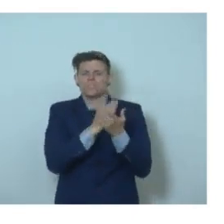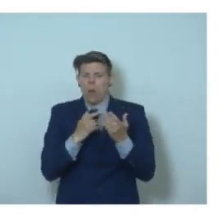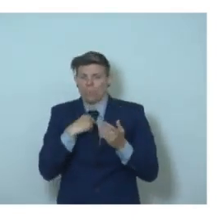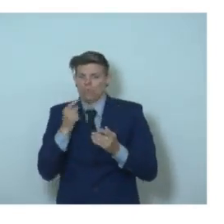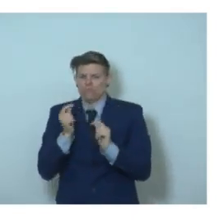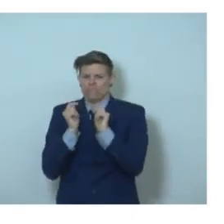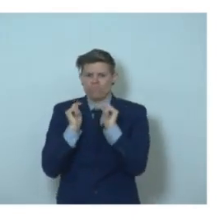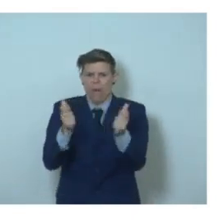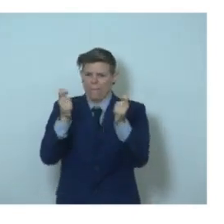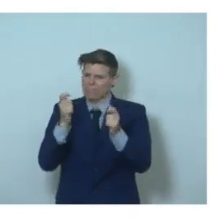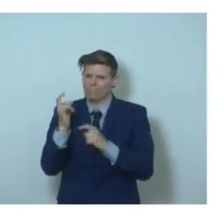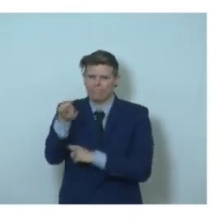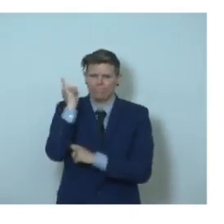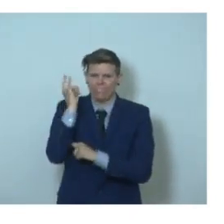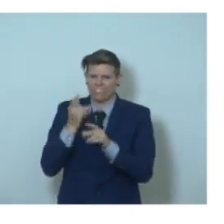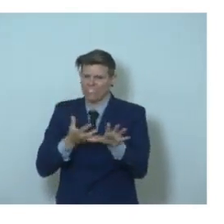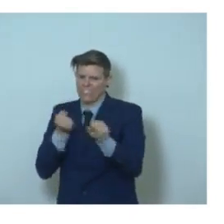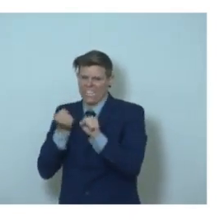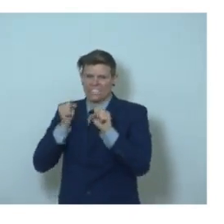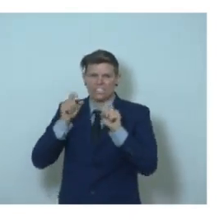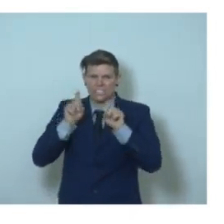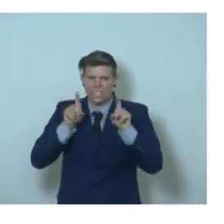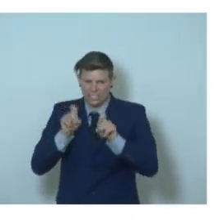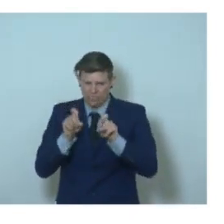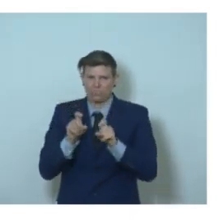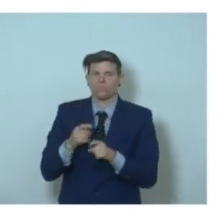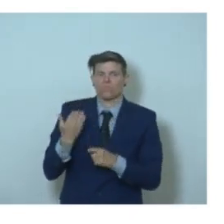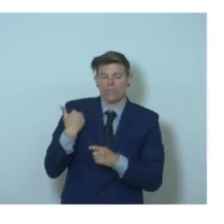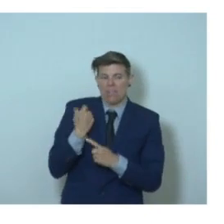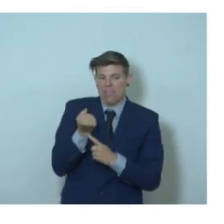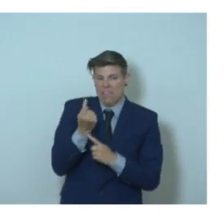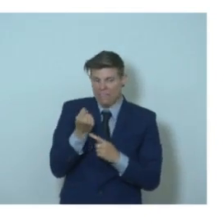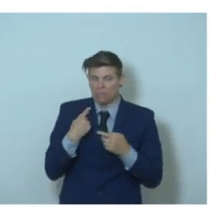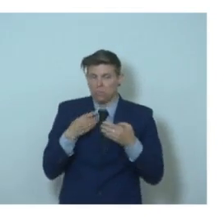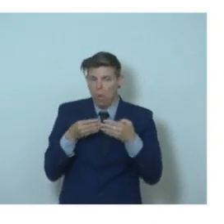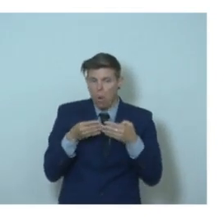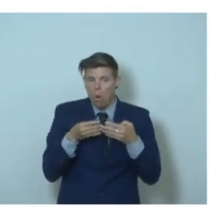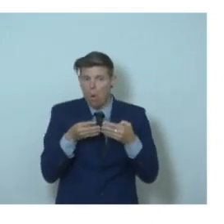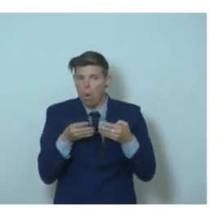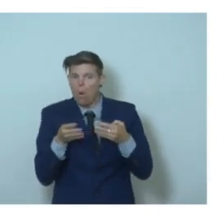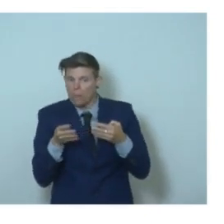WE ALSO HAVE THE RAPID RESPONSE TO POSITIVE COVID IN THE WORKPLACE.